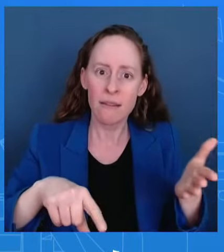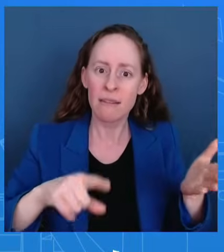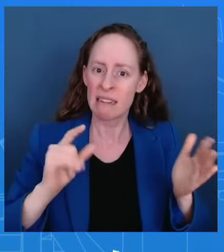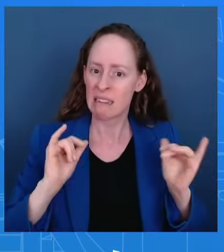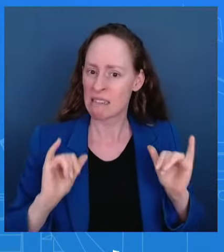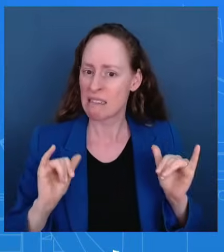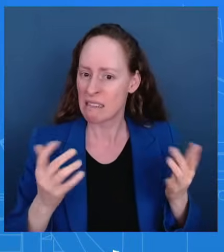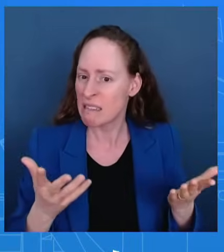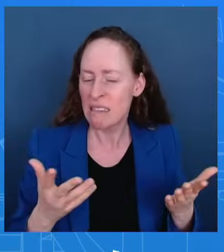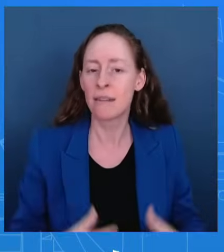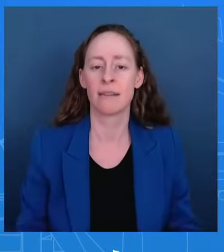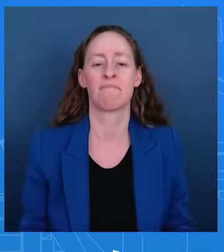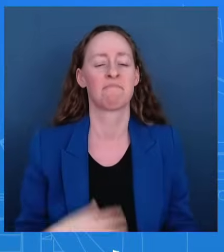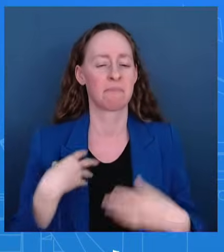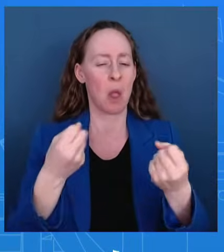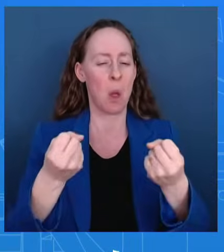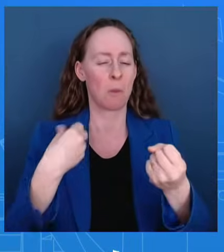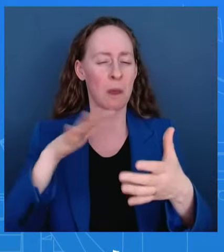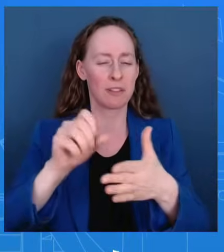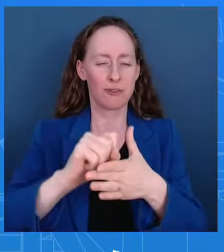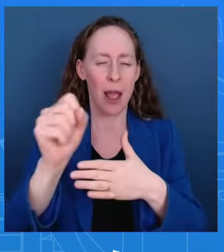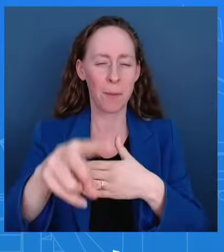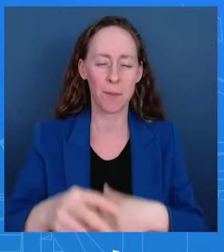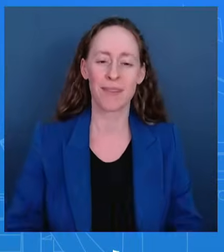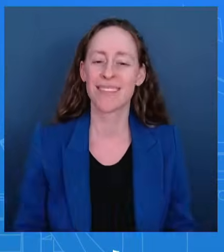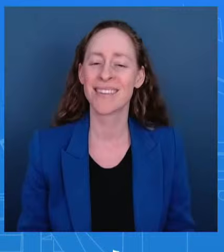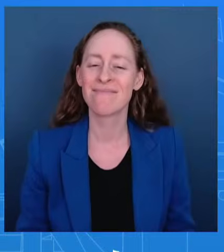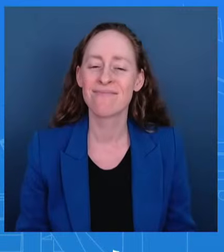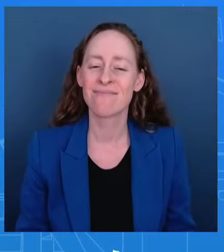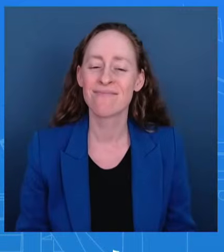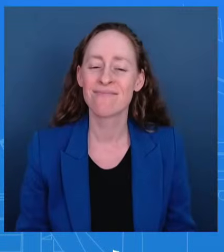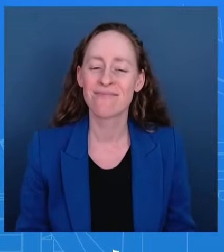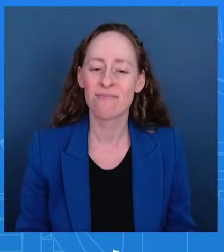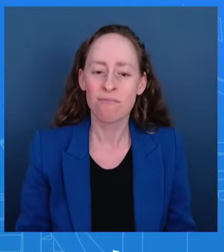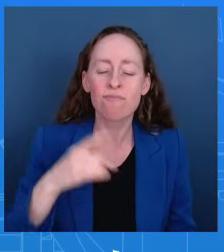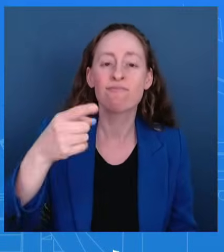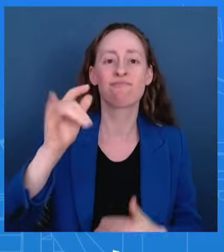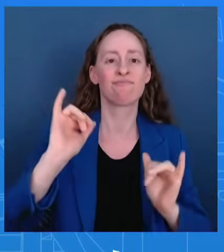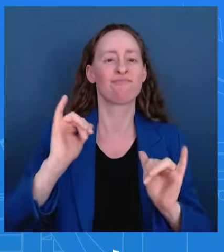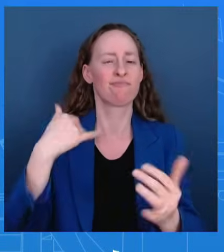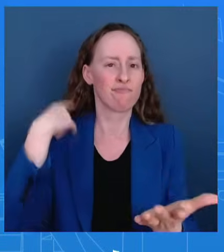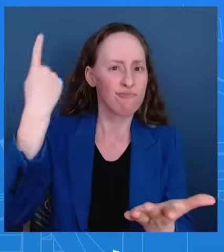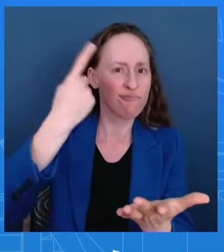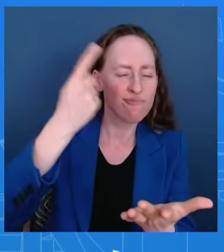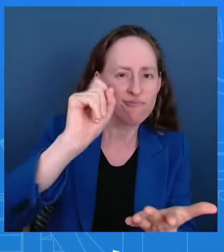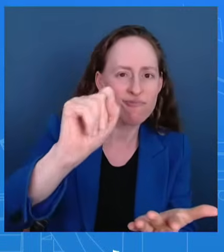on campus have linked the Palestinian cause to activism of other global injustices,